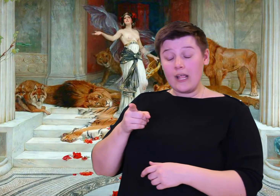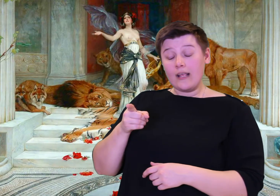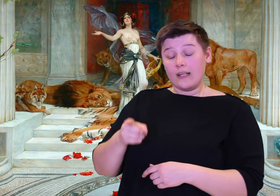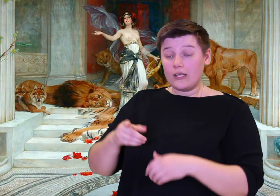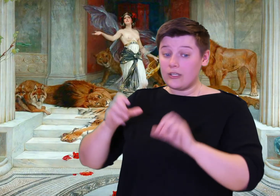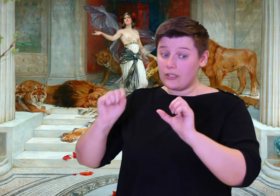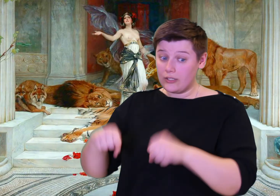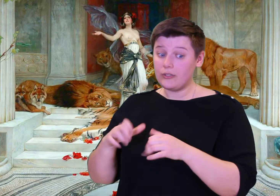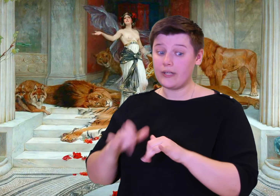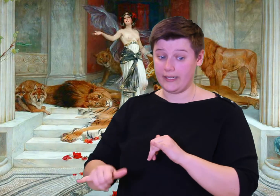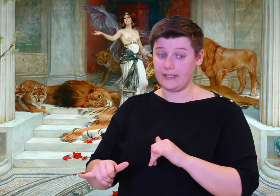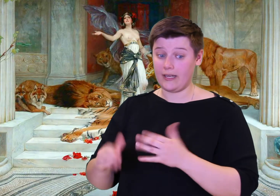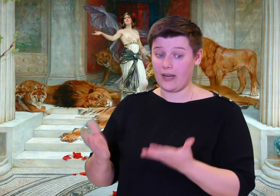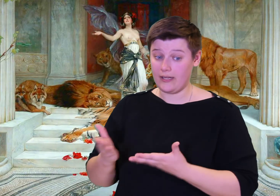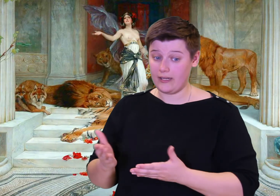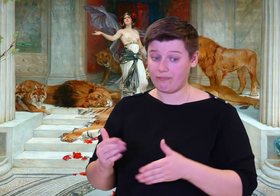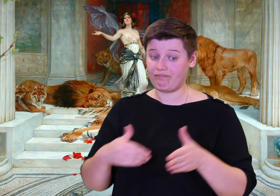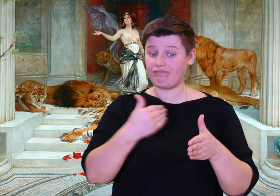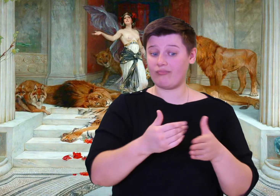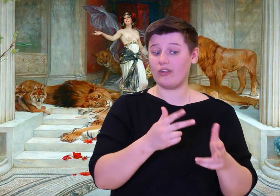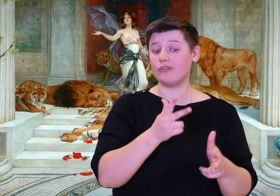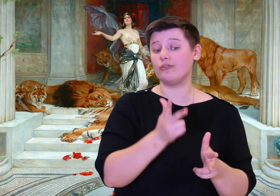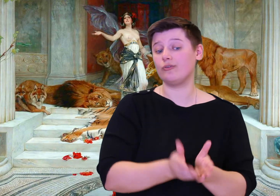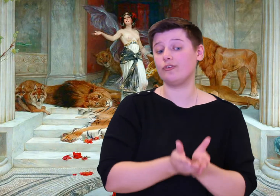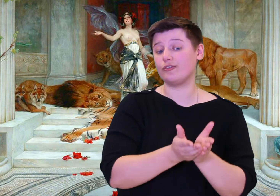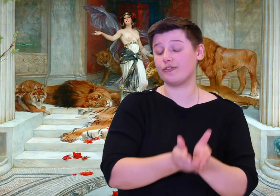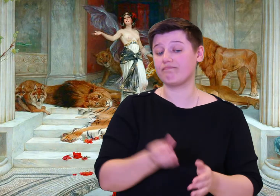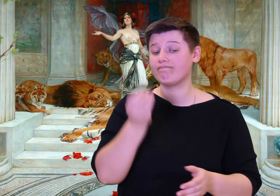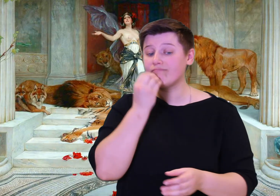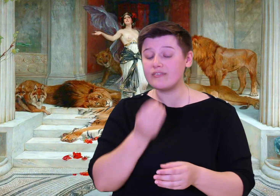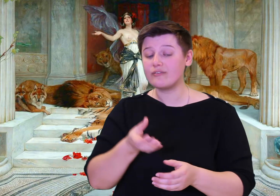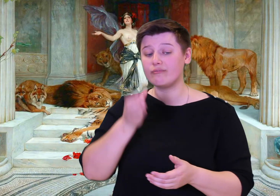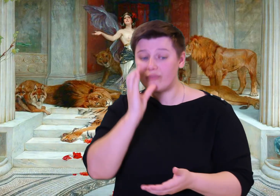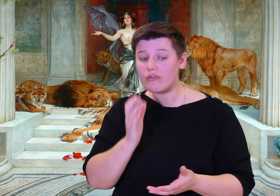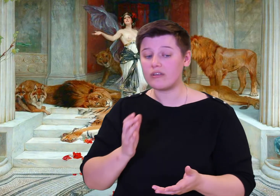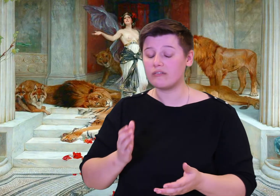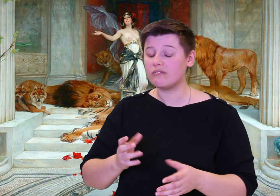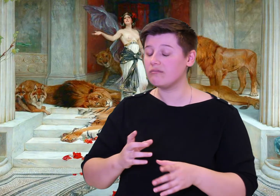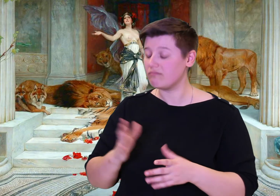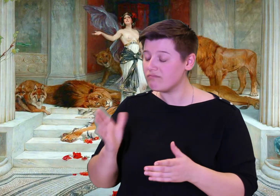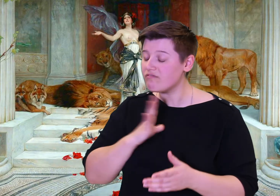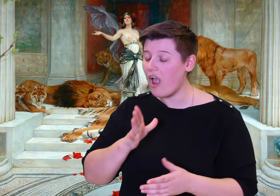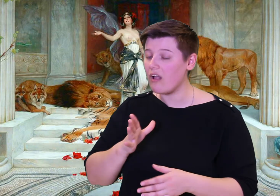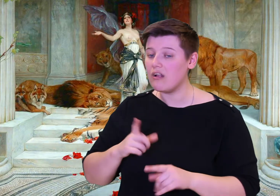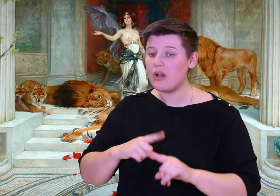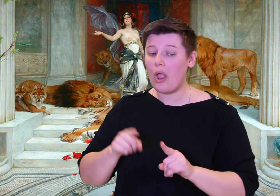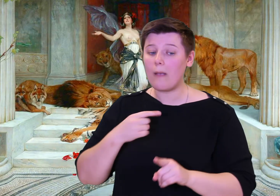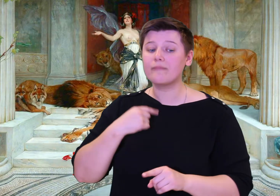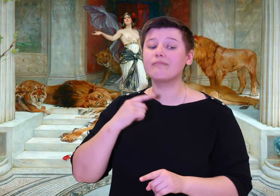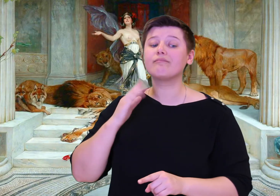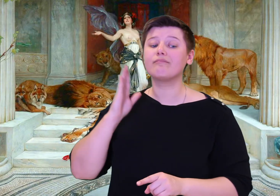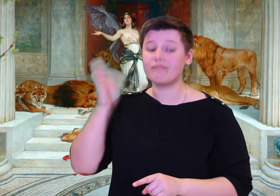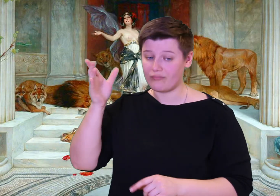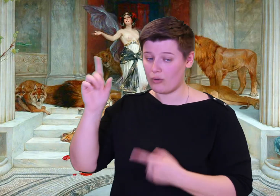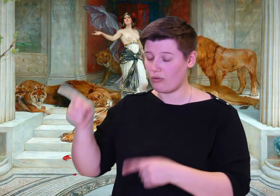Hurry, we must escape with these men here! We have a chance to save our lives!'